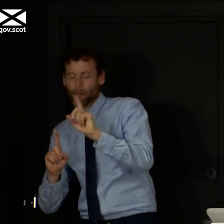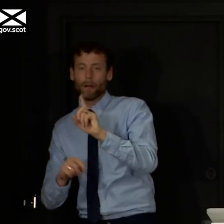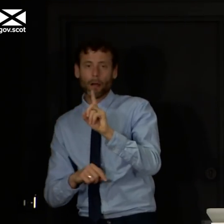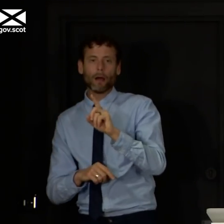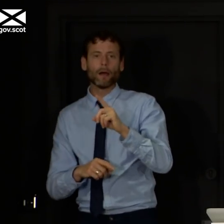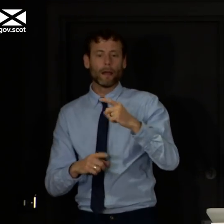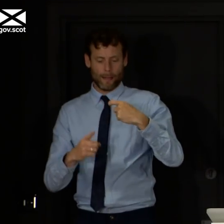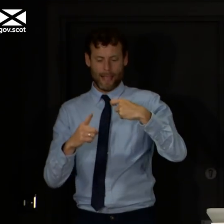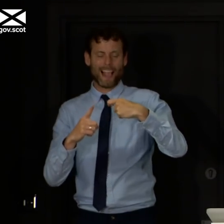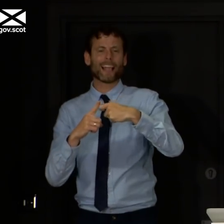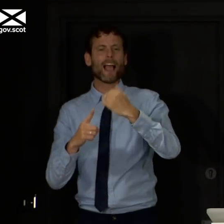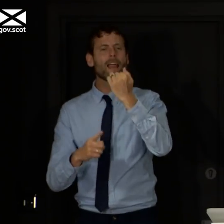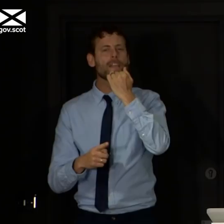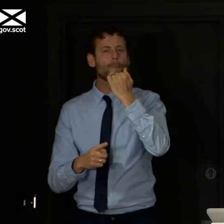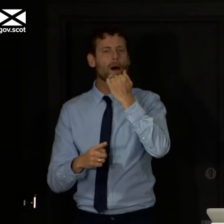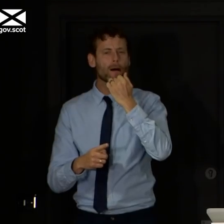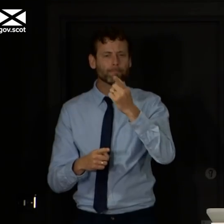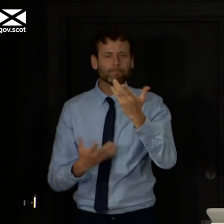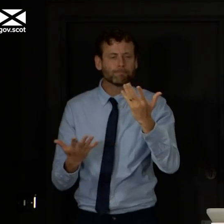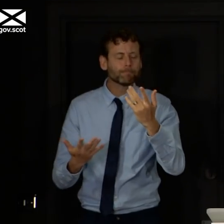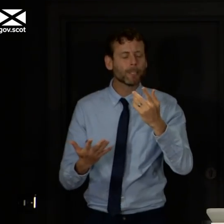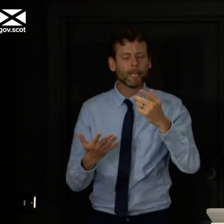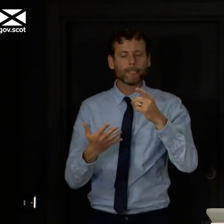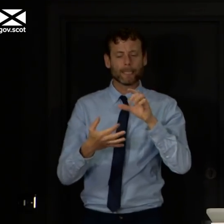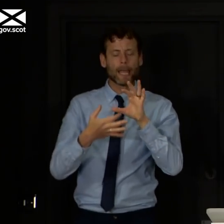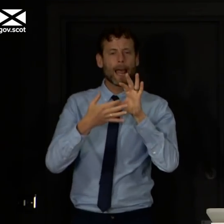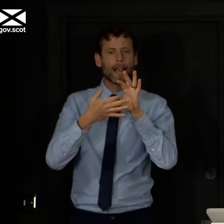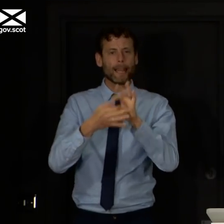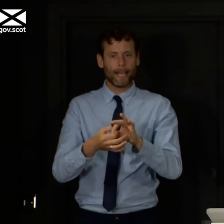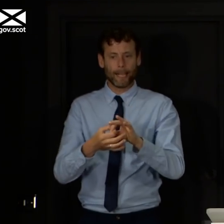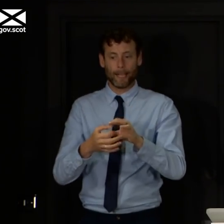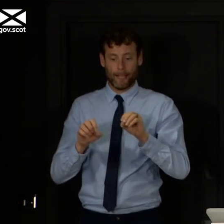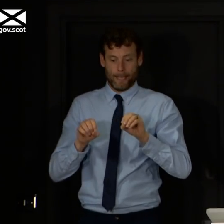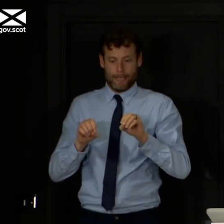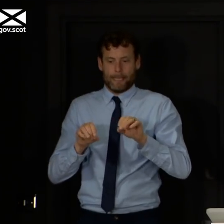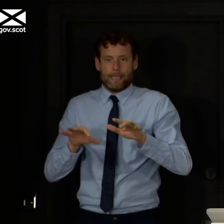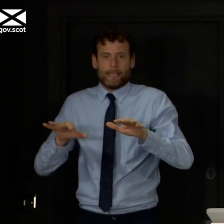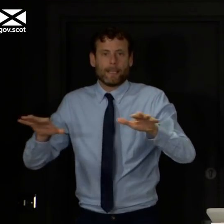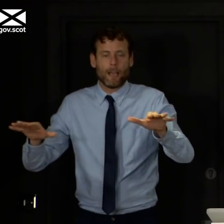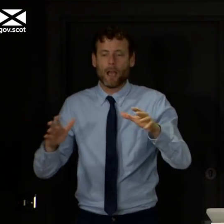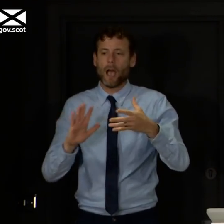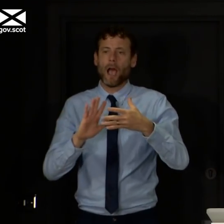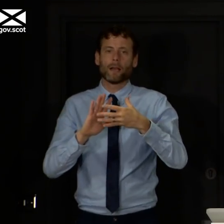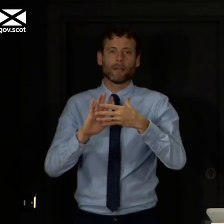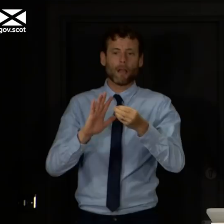I think, around the K number. The evidence around super spreading events or settings,